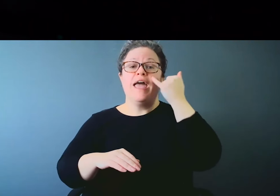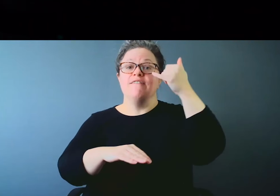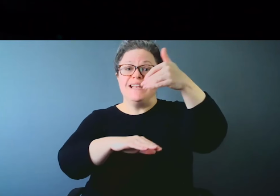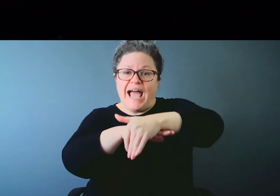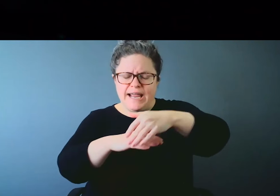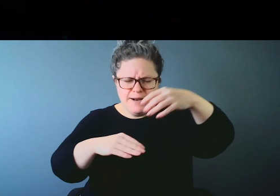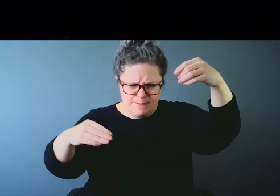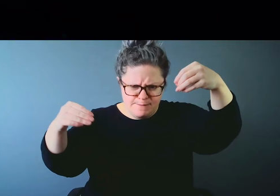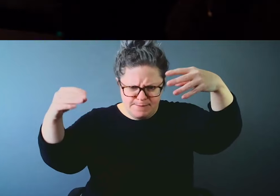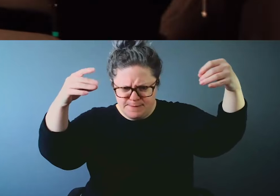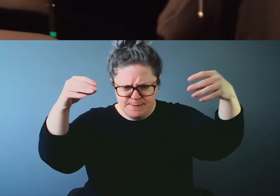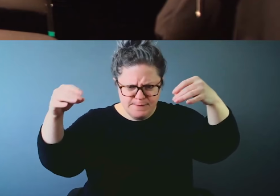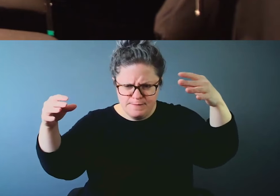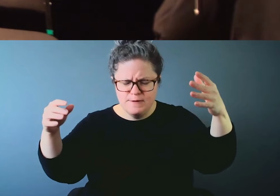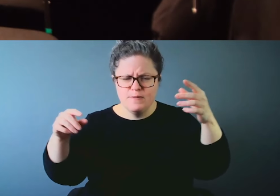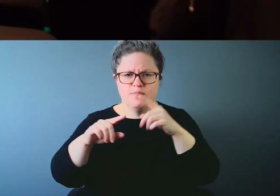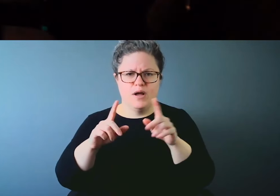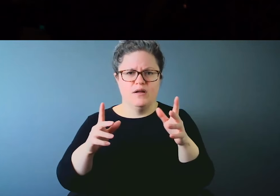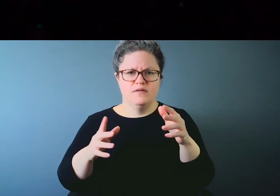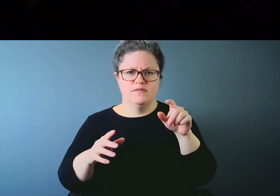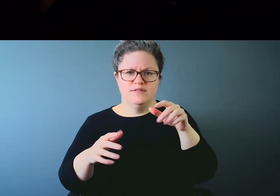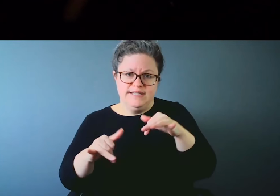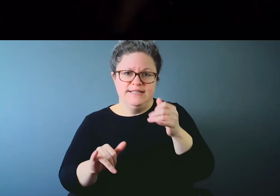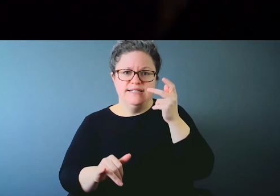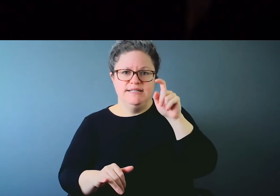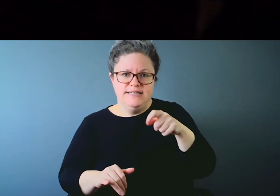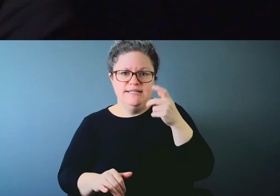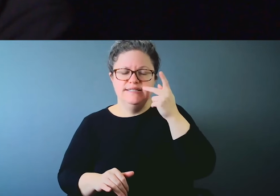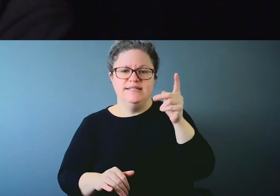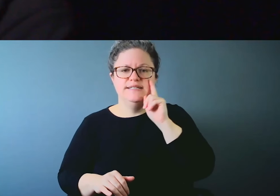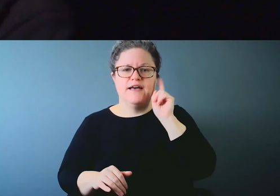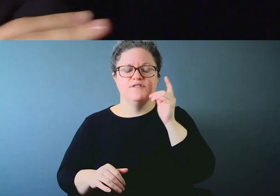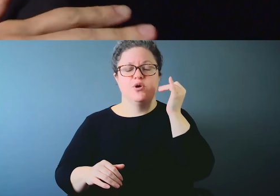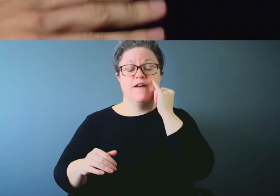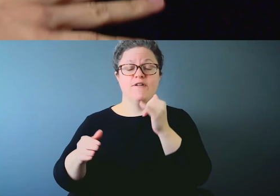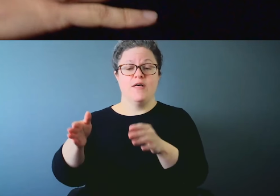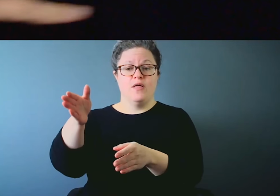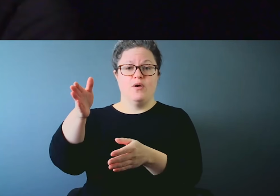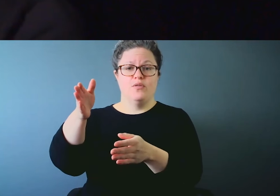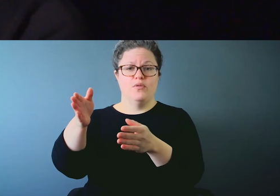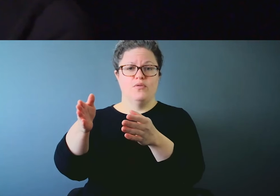It's like, oh, okay, so if I light this or like the- the window, it's creating like a bar in her